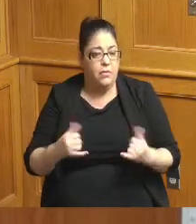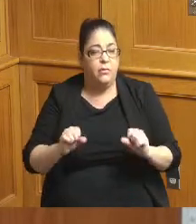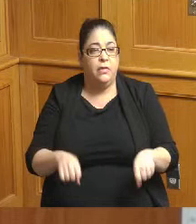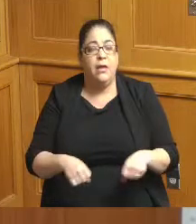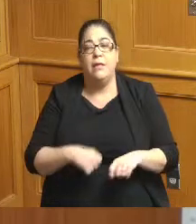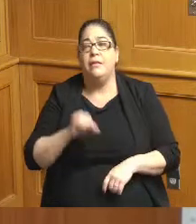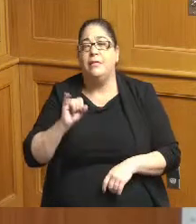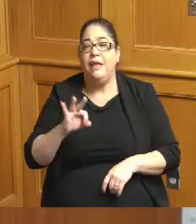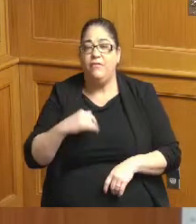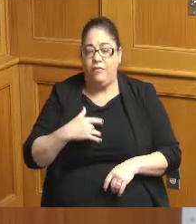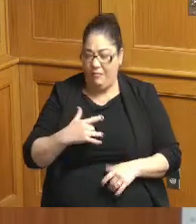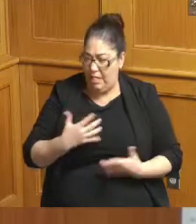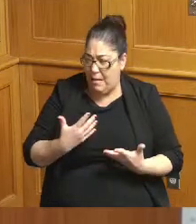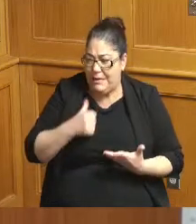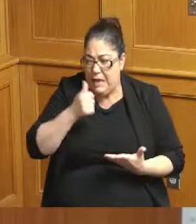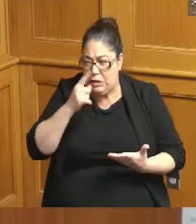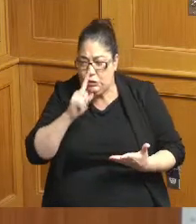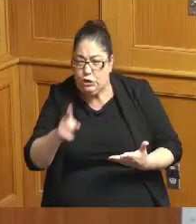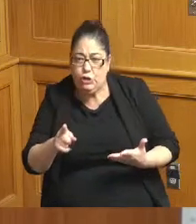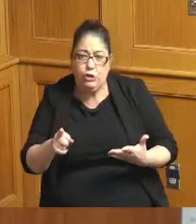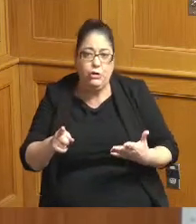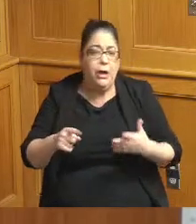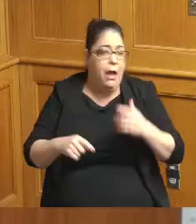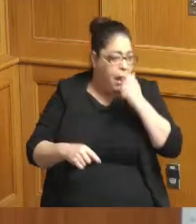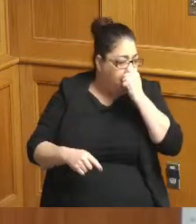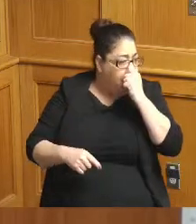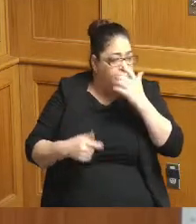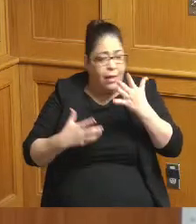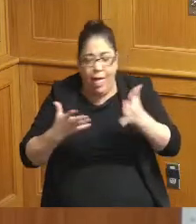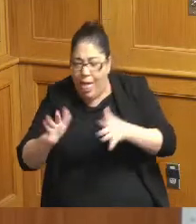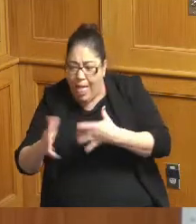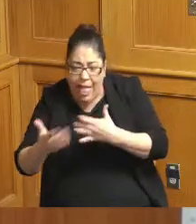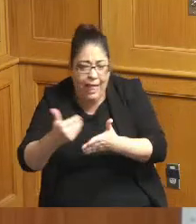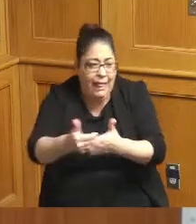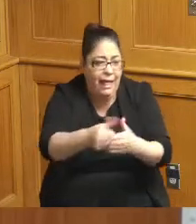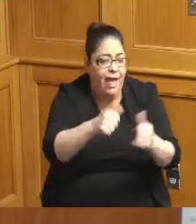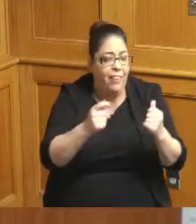you're second guessing yourself and you're going around those loved ones or others that might be at